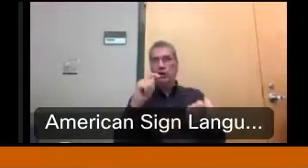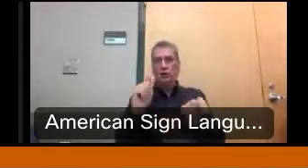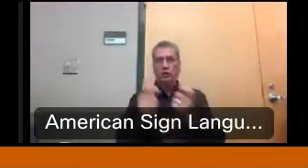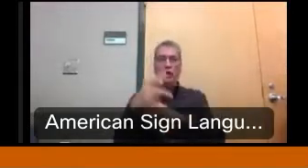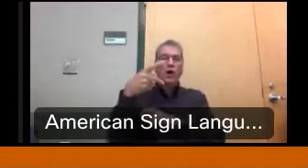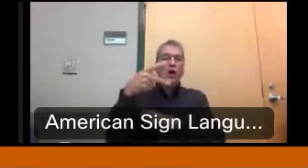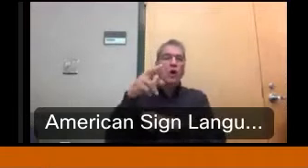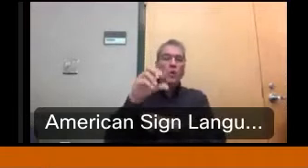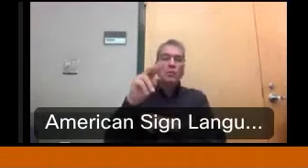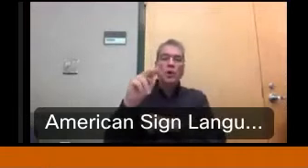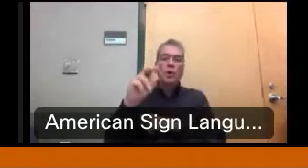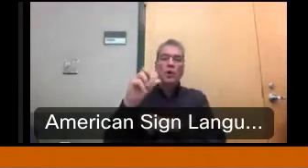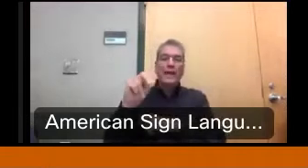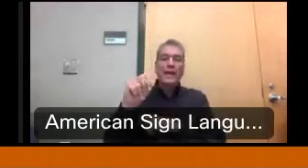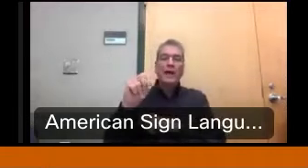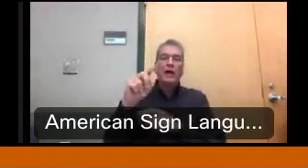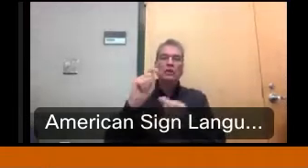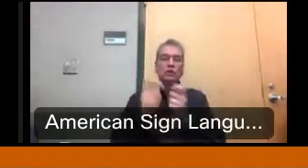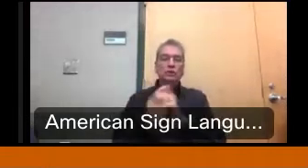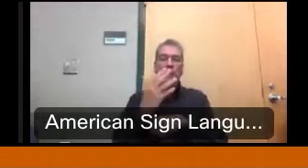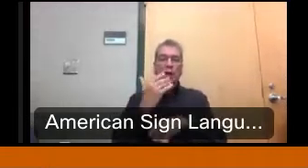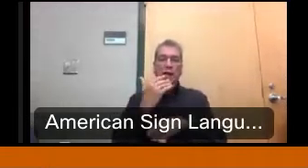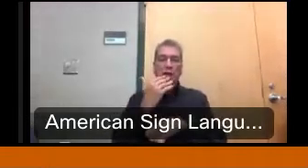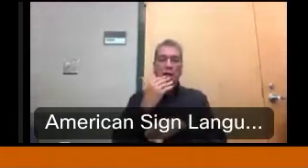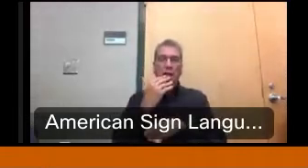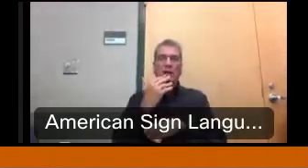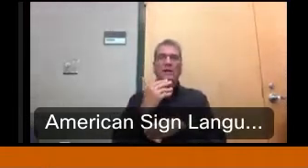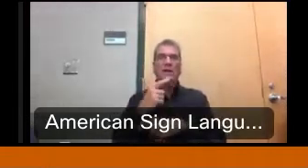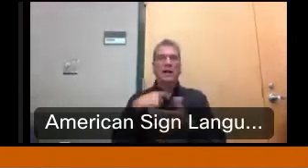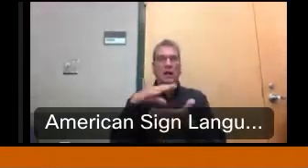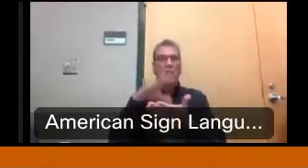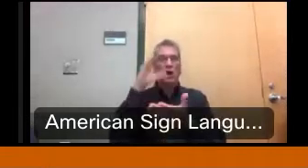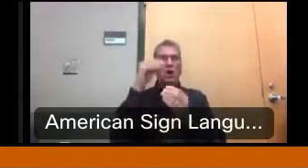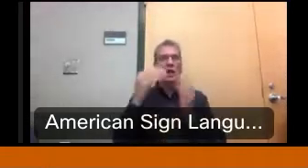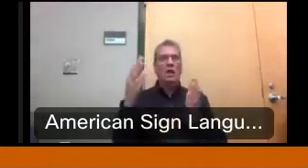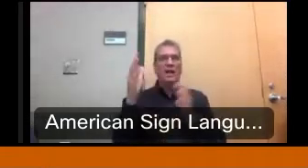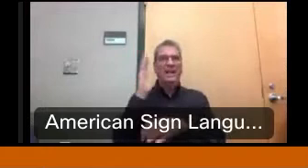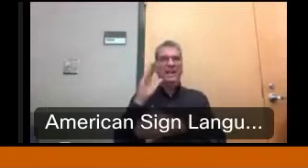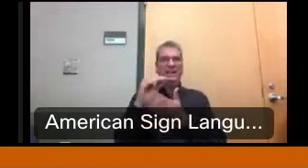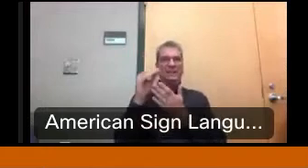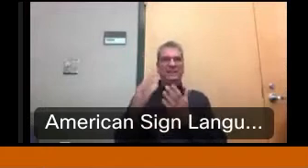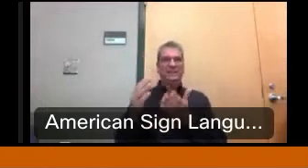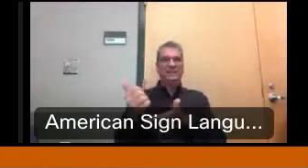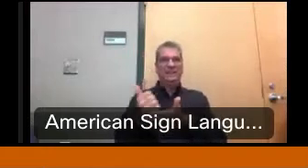changing the colors. I learned a lot about this comments project. Like, I have a a former student who is helping with this and she's like a visual like, that's